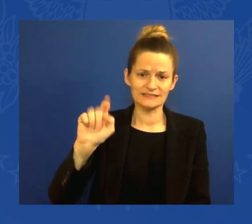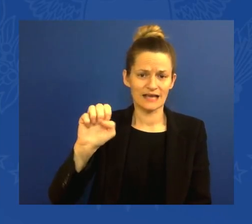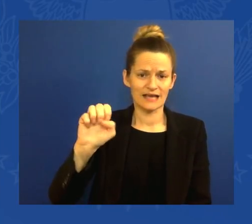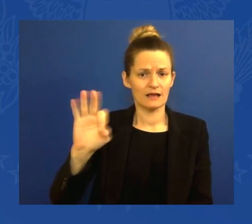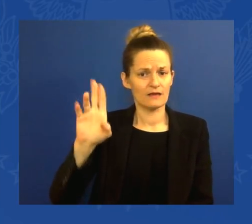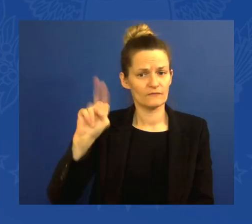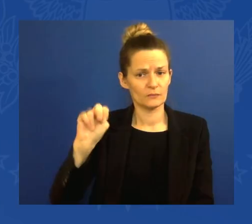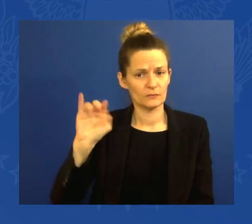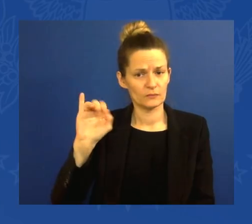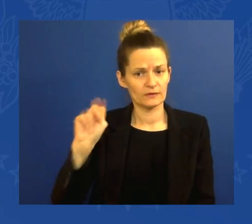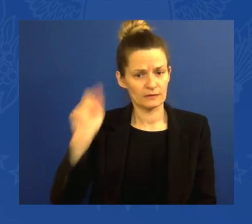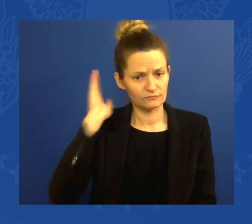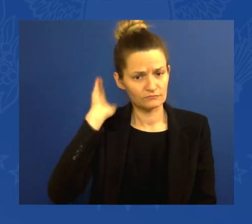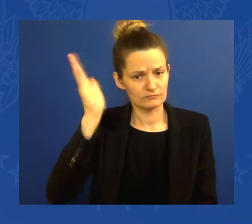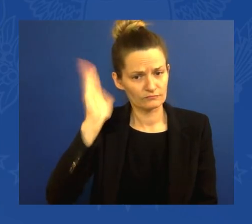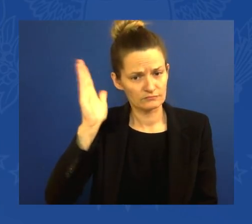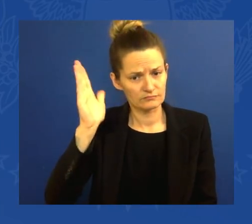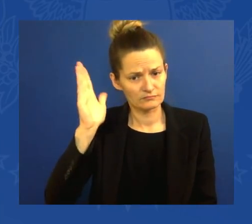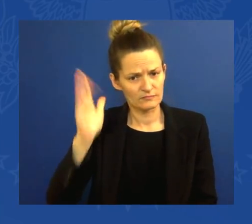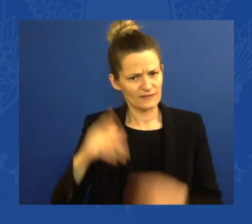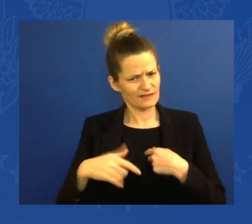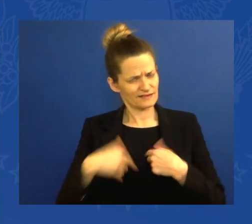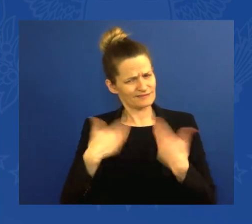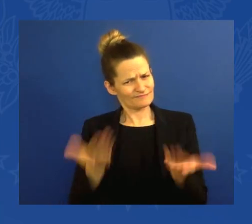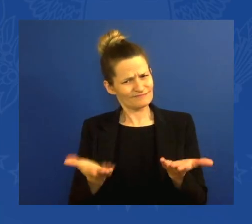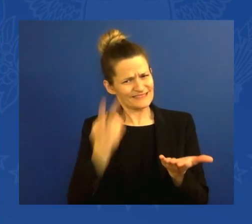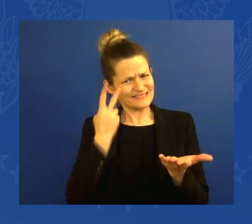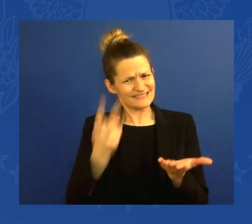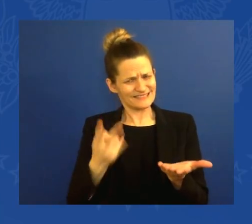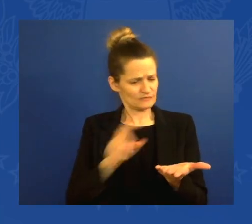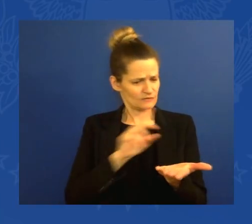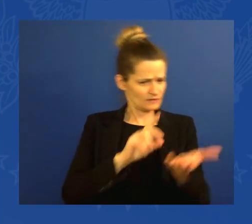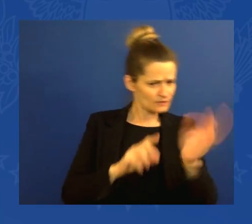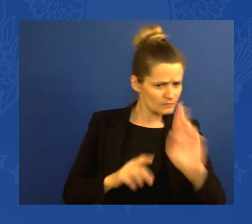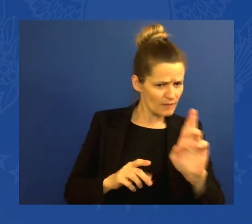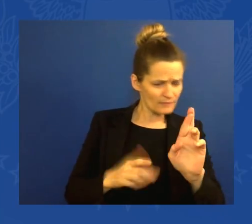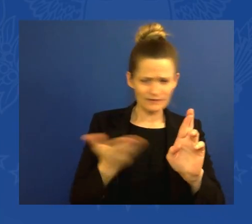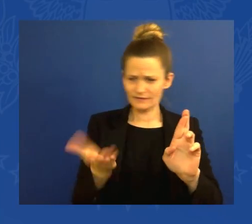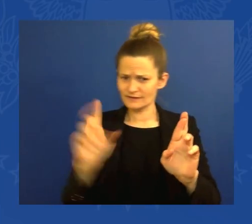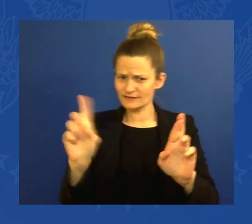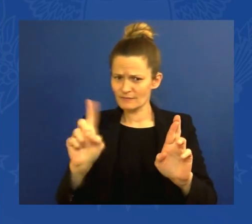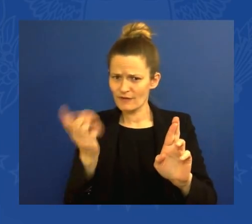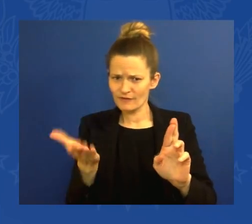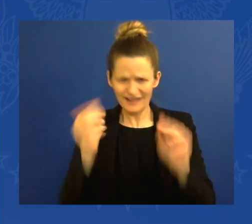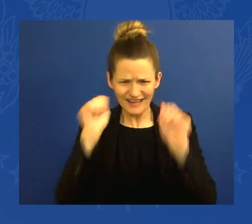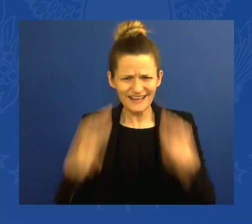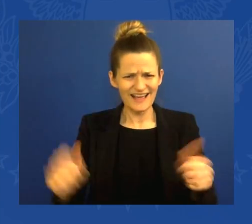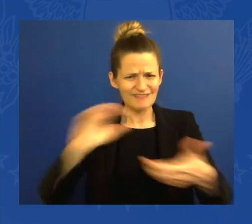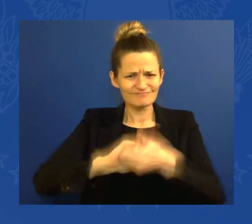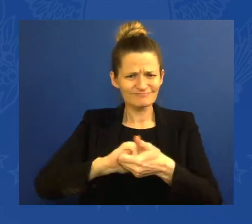Last year, I signed 80 bipartisan bills into law from preventing government shutdowns